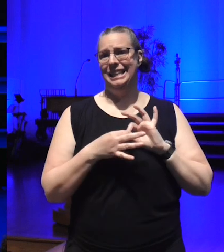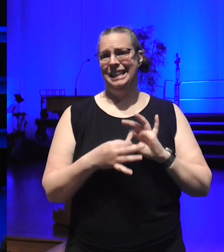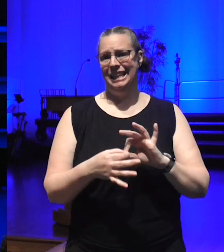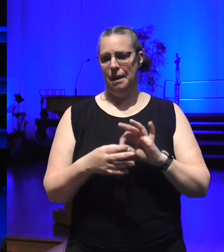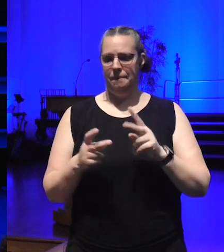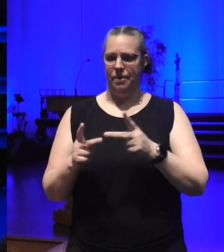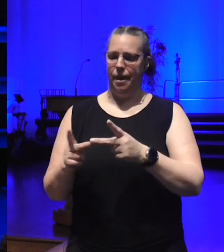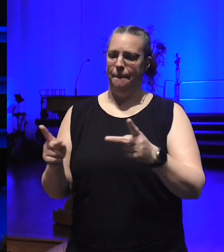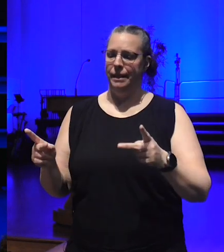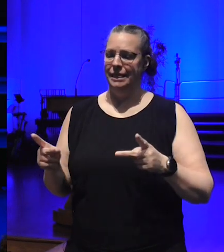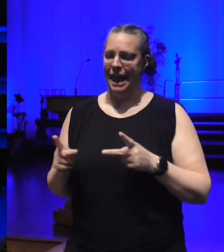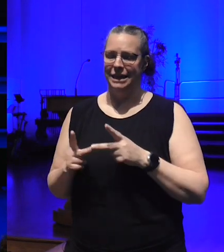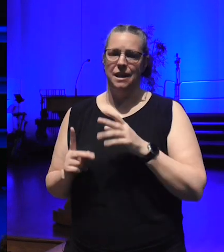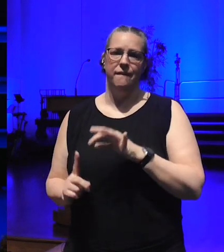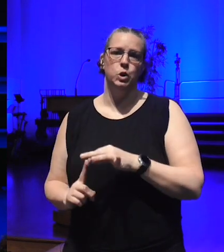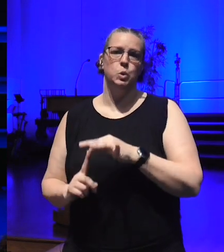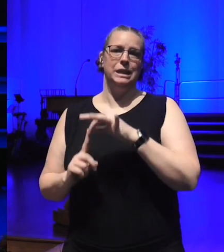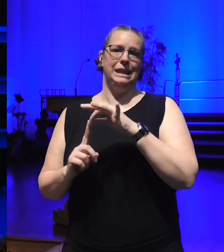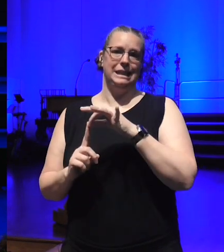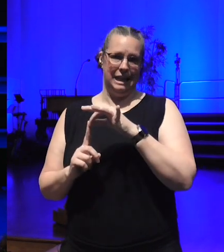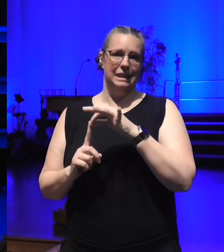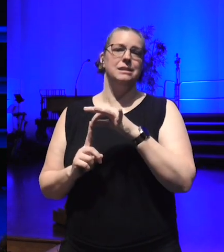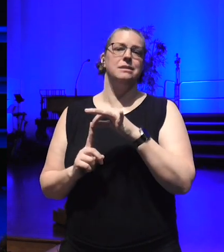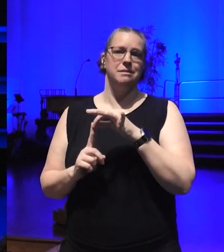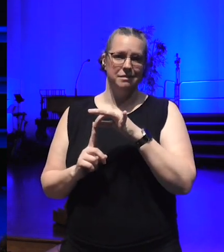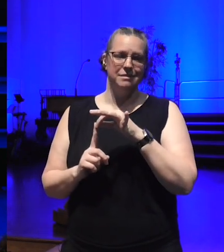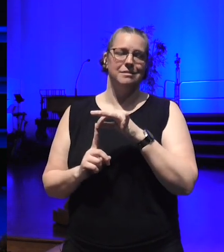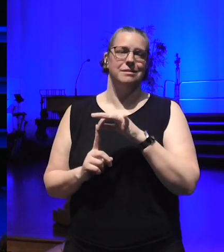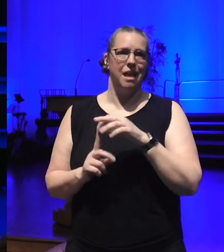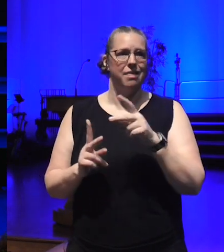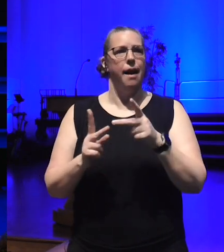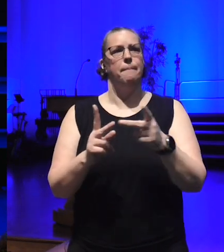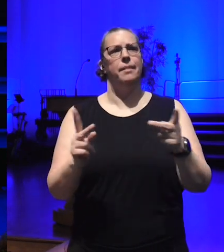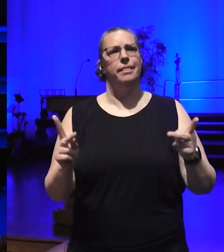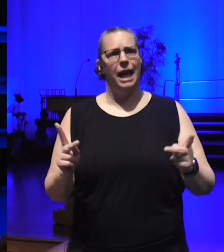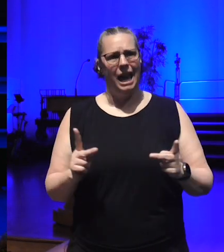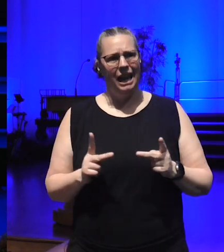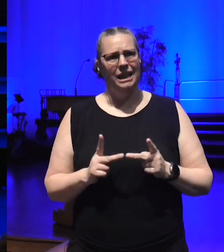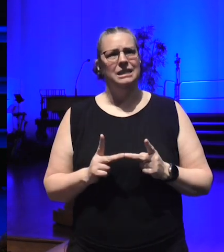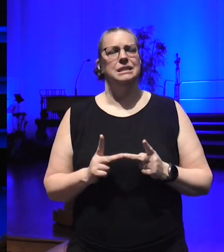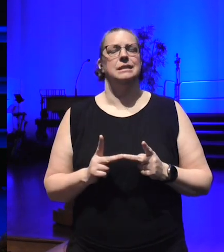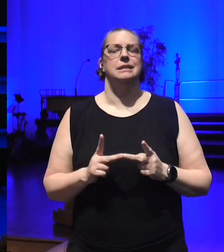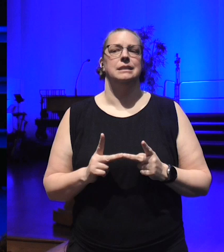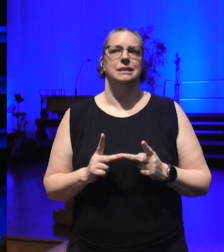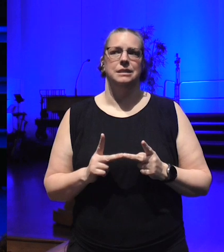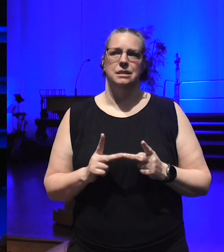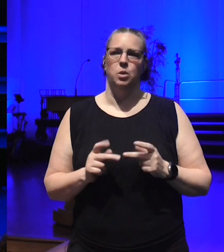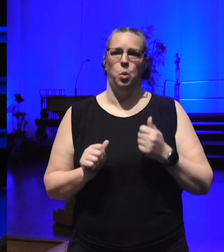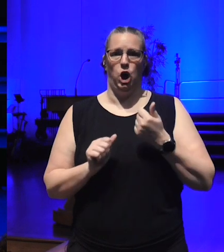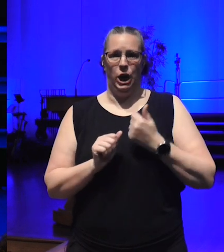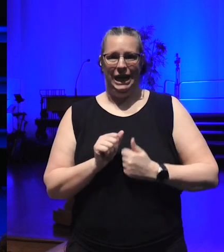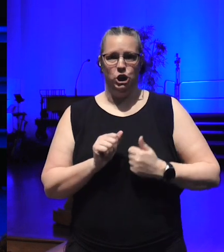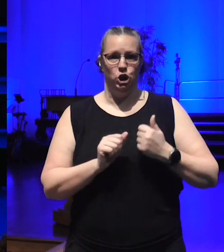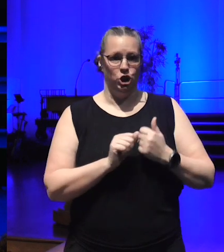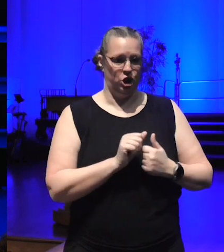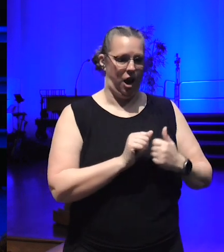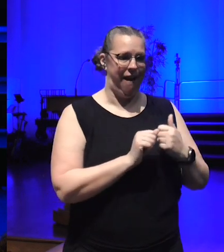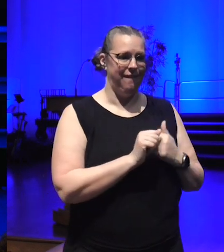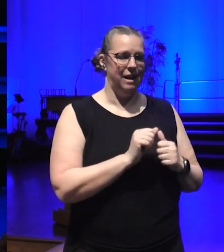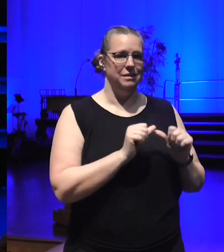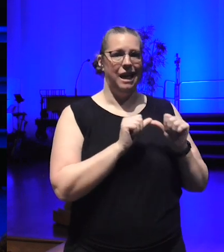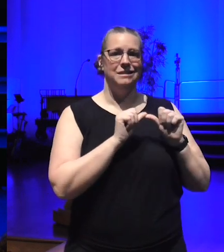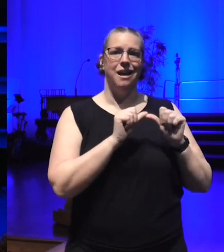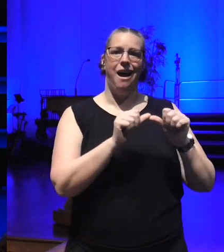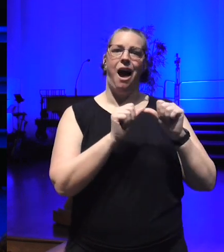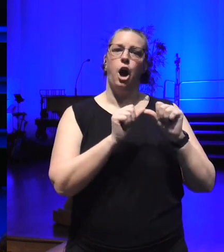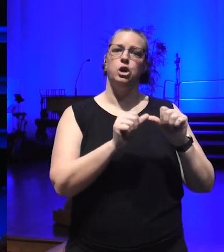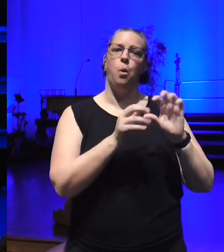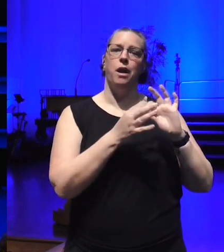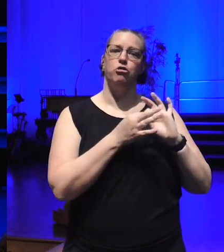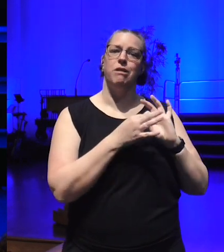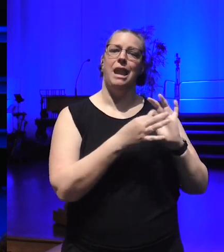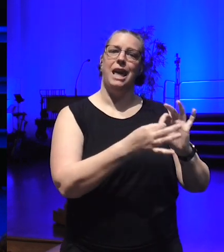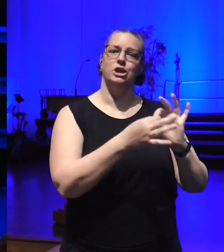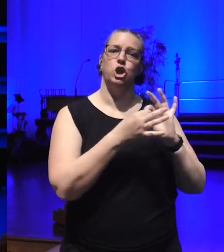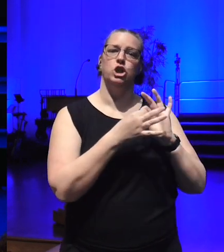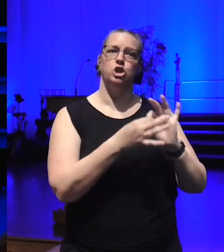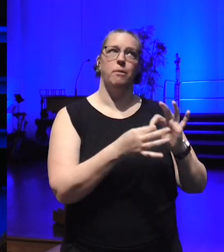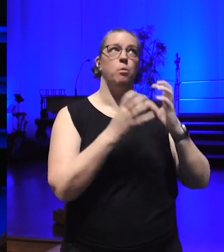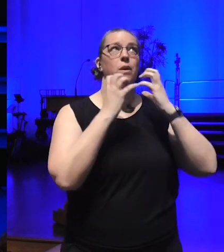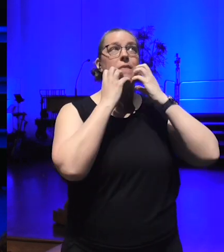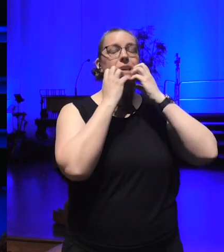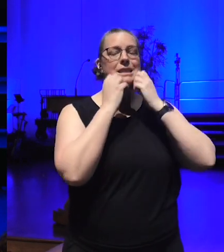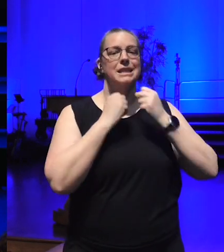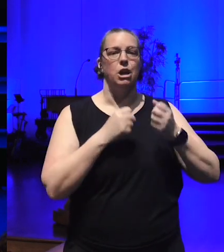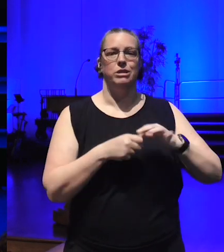of grand uniqueness a place where each of us has an ongoing relationship with sacred spirit